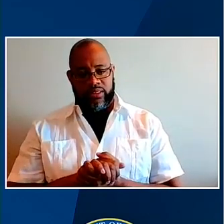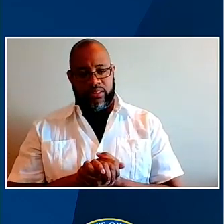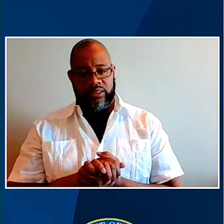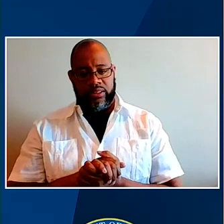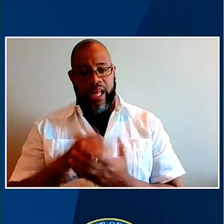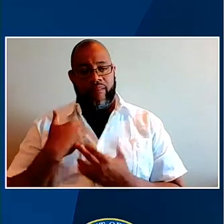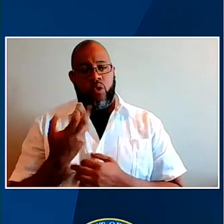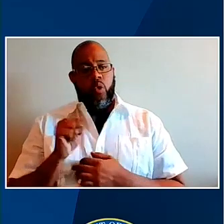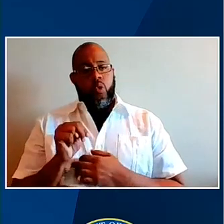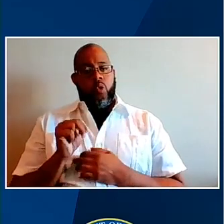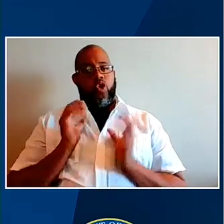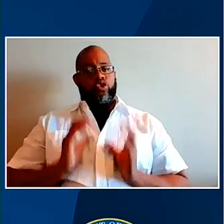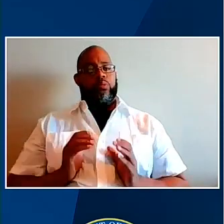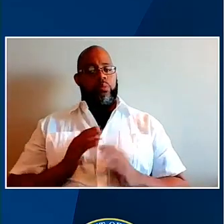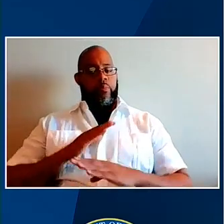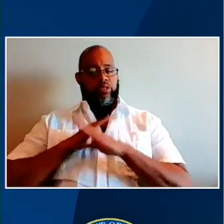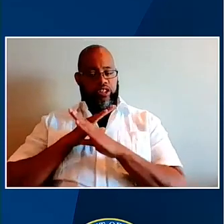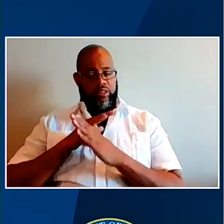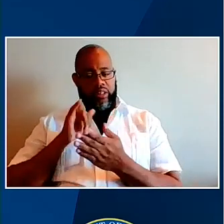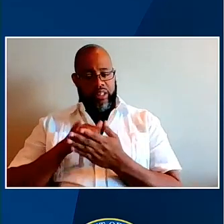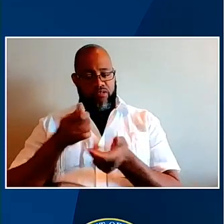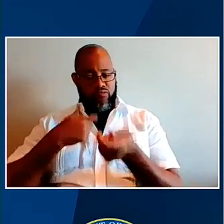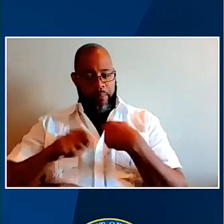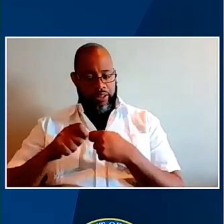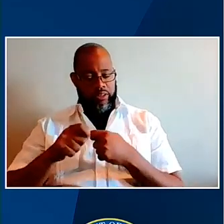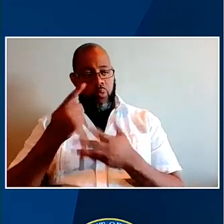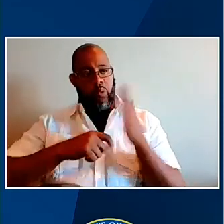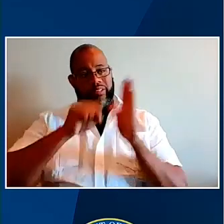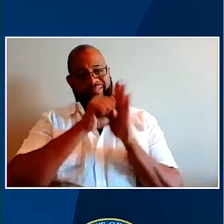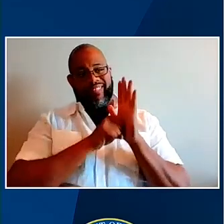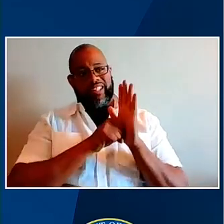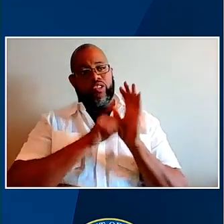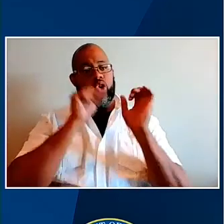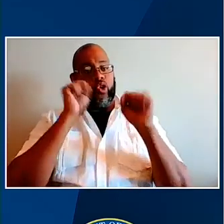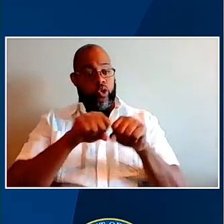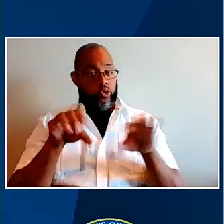consumer protections that replace what the states could be doing to protect students.